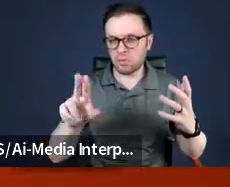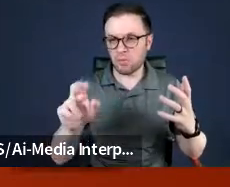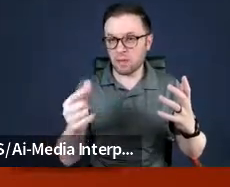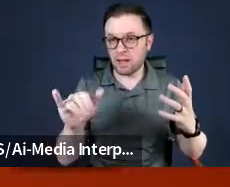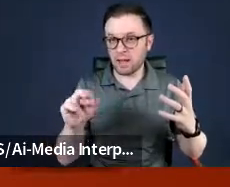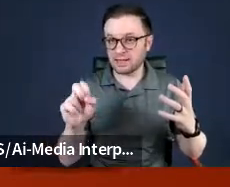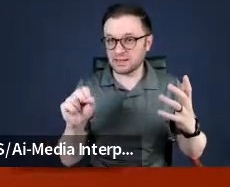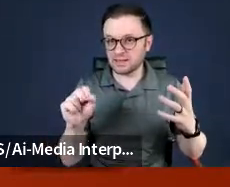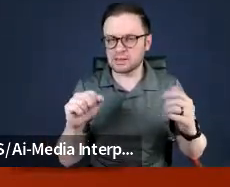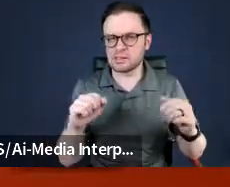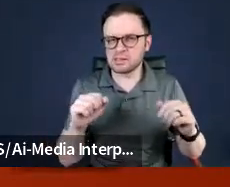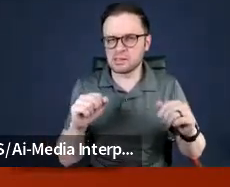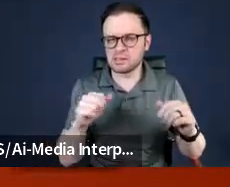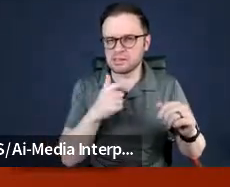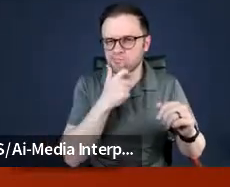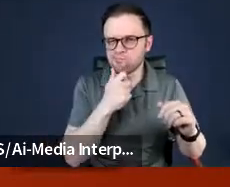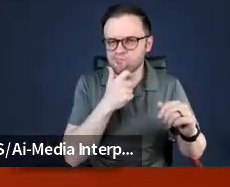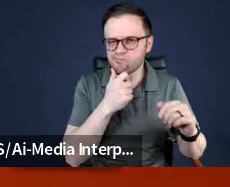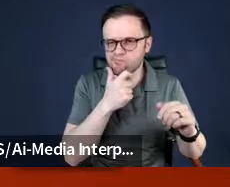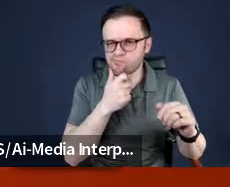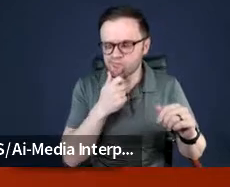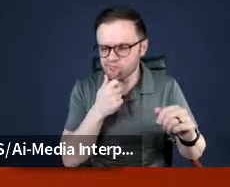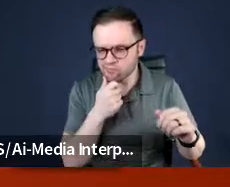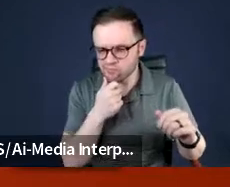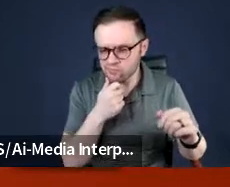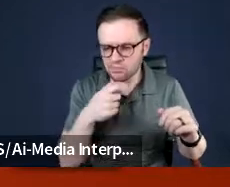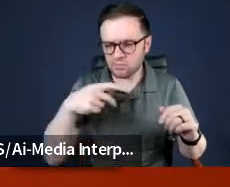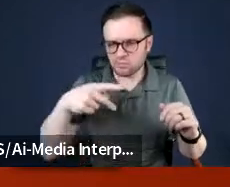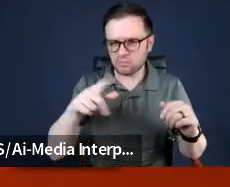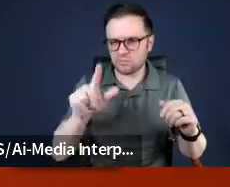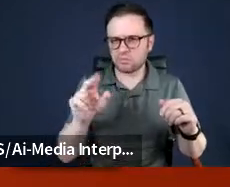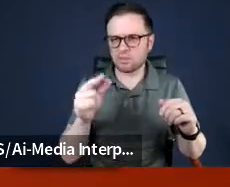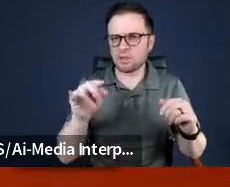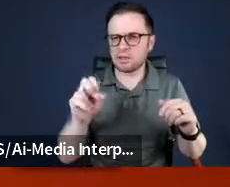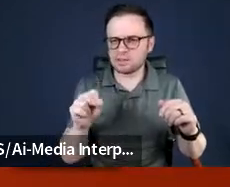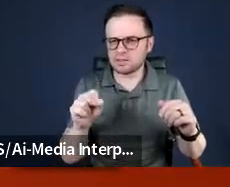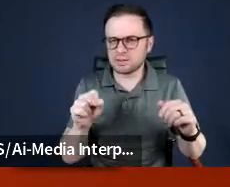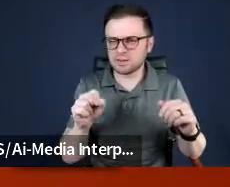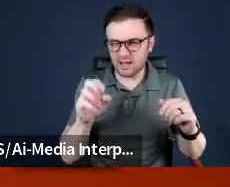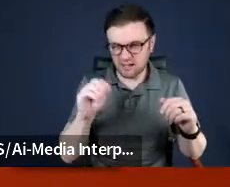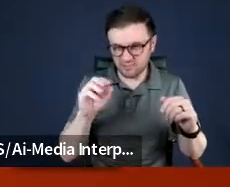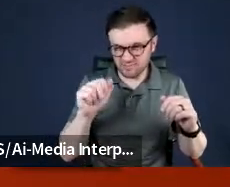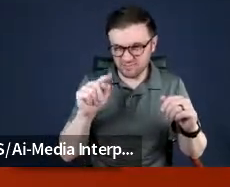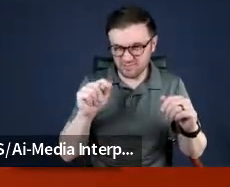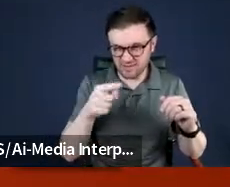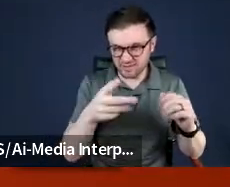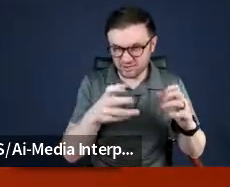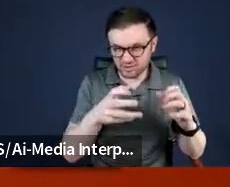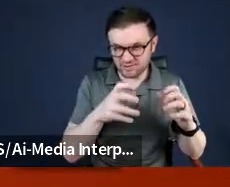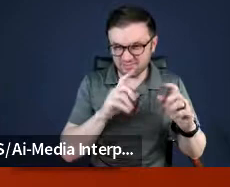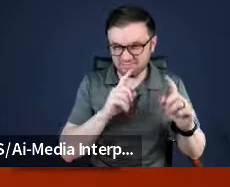If you're looking at plug-ins, Matt,